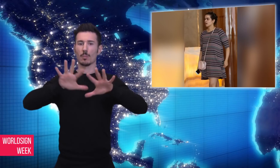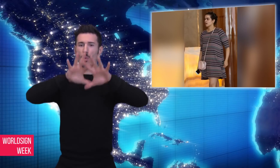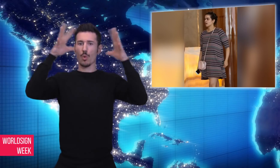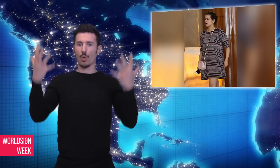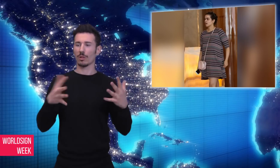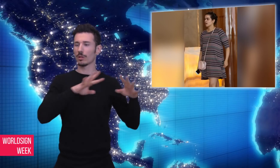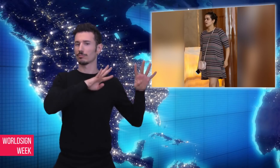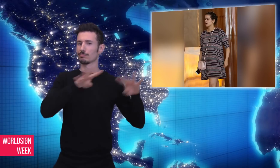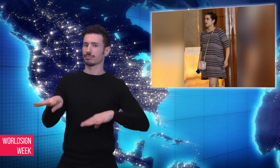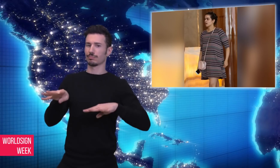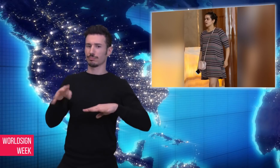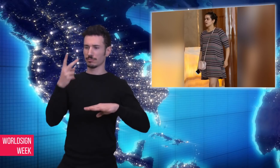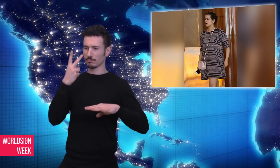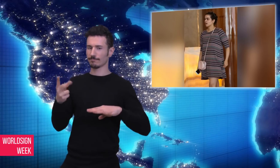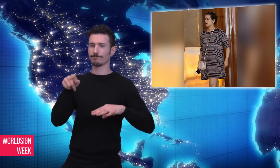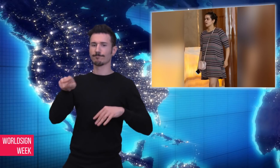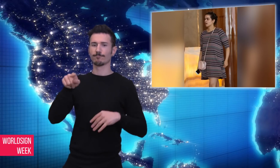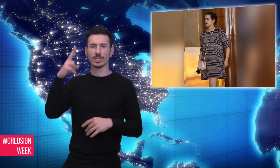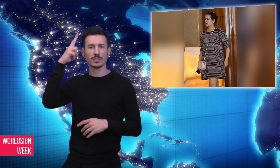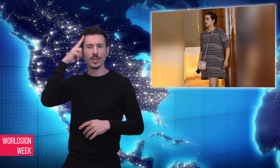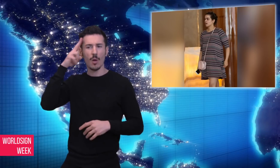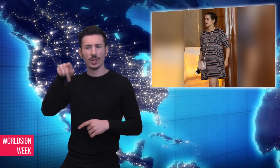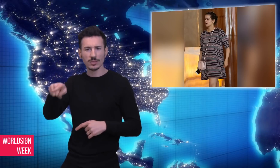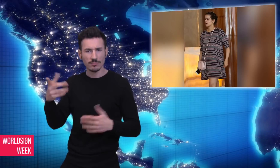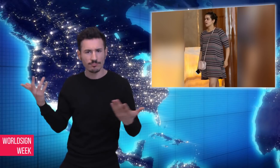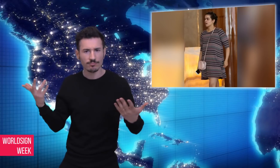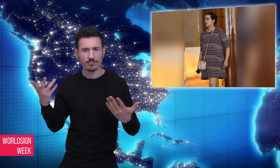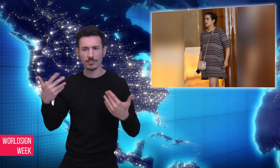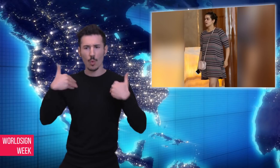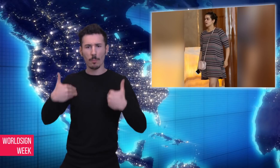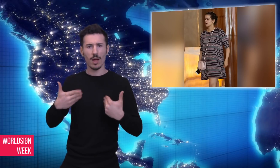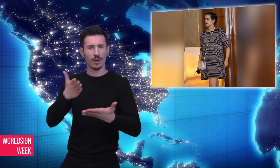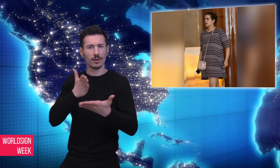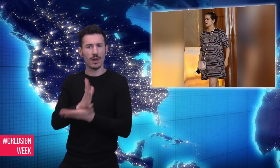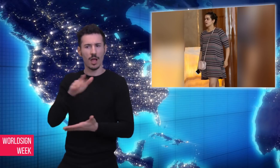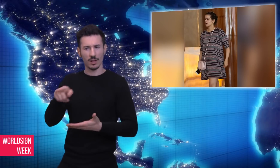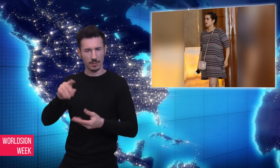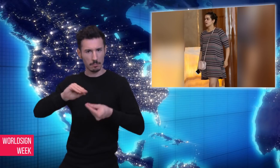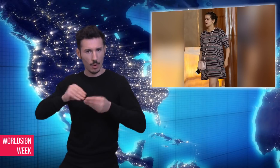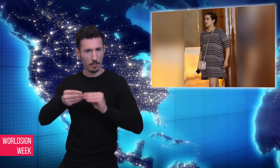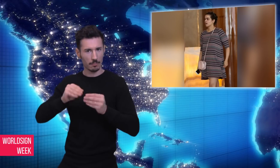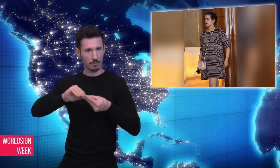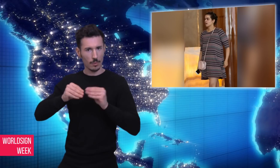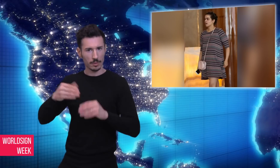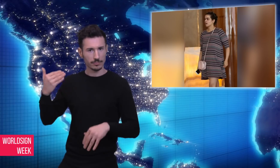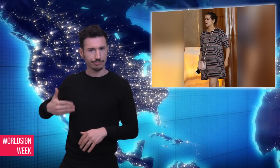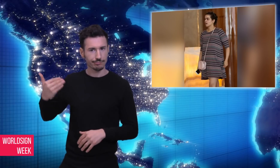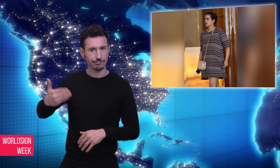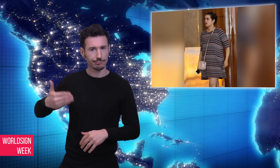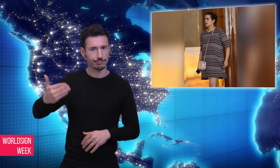Her situation drew international attention to the human rights